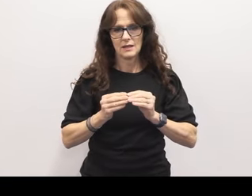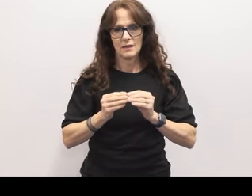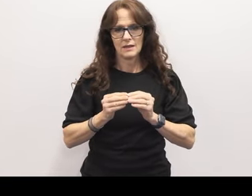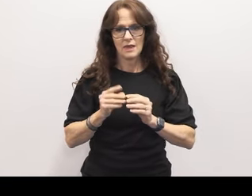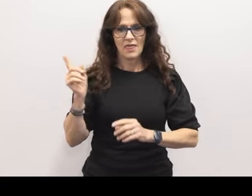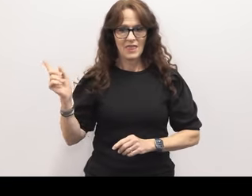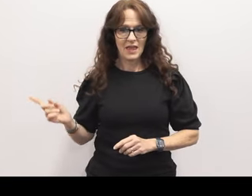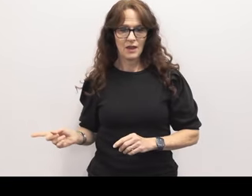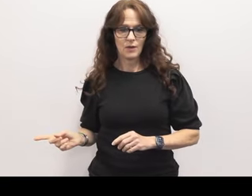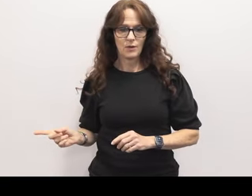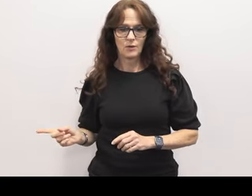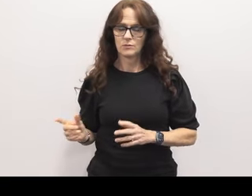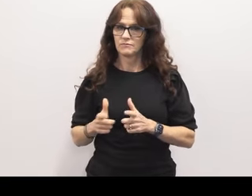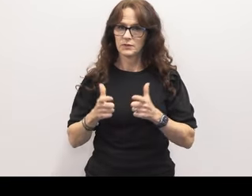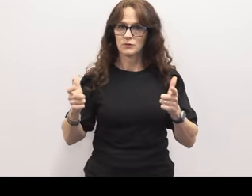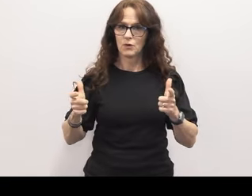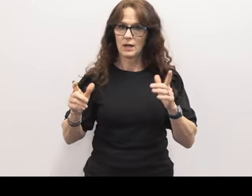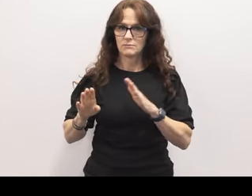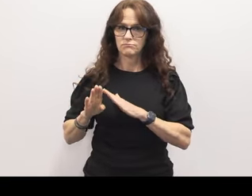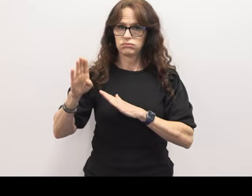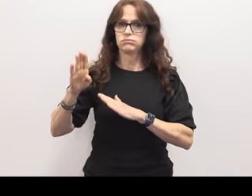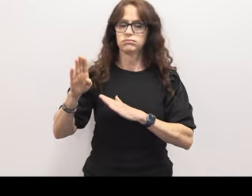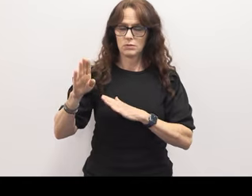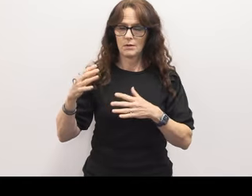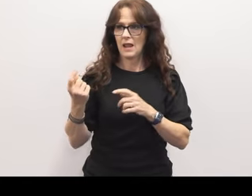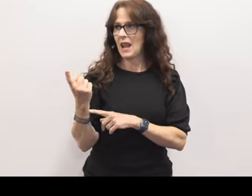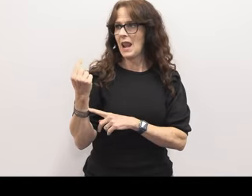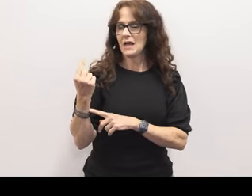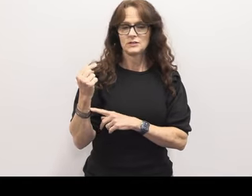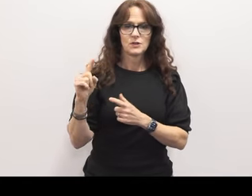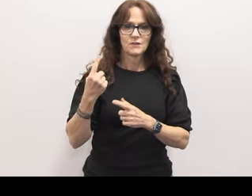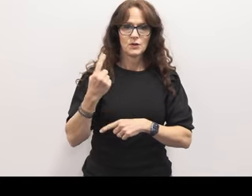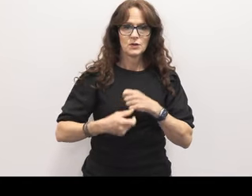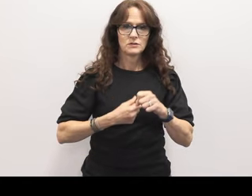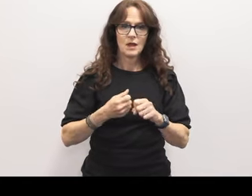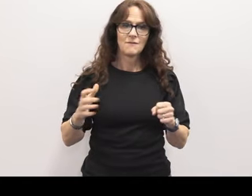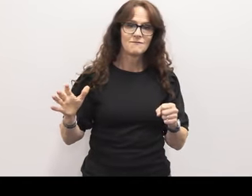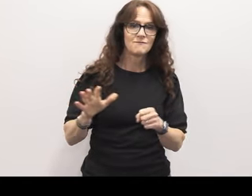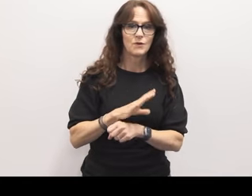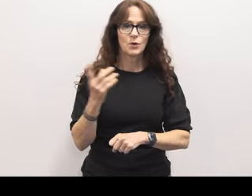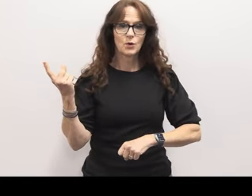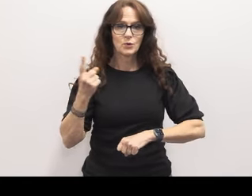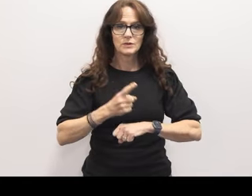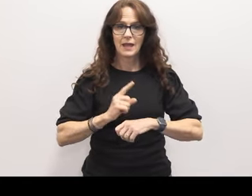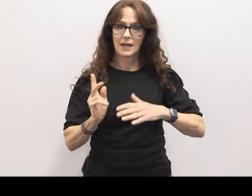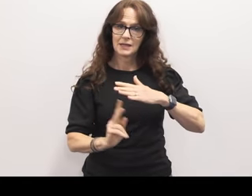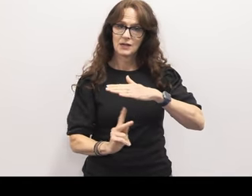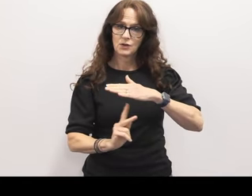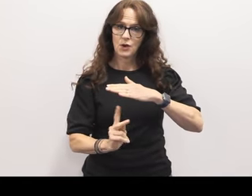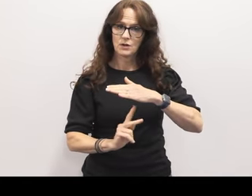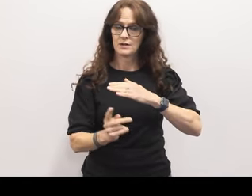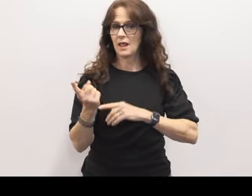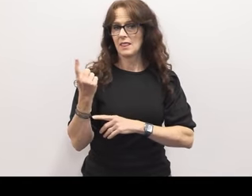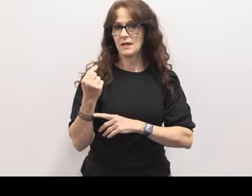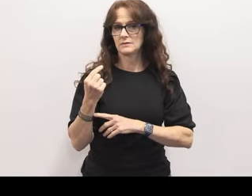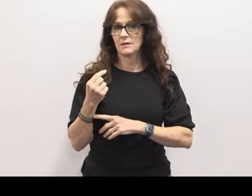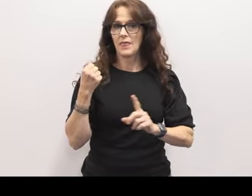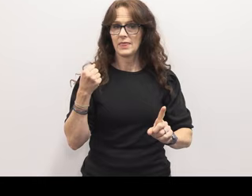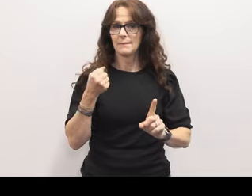with great acceleration and you think about last year being the first year of full day kindergarten in Long Beach Unified and the potential impacts of having our